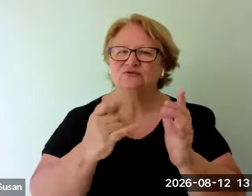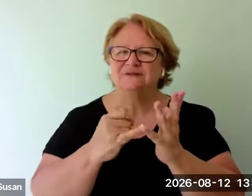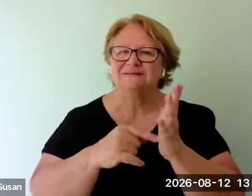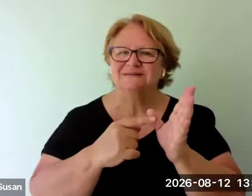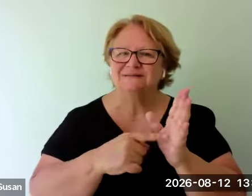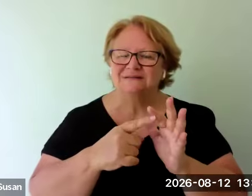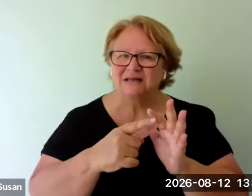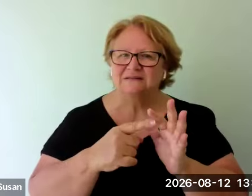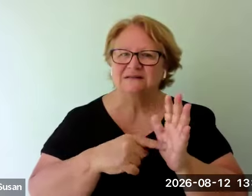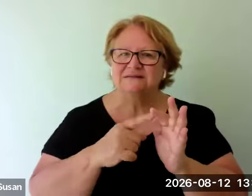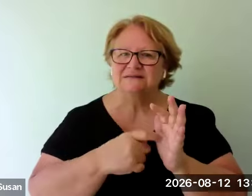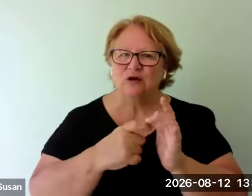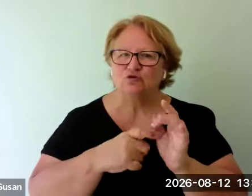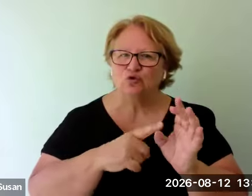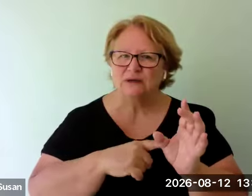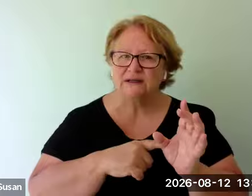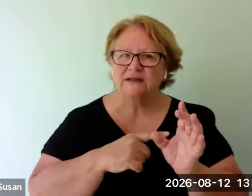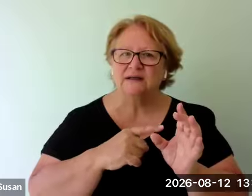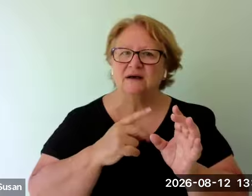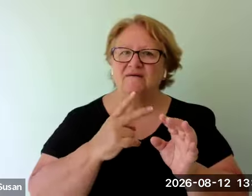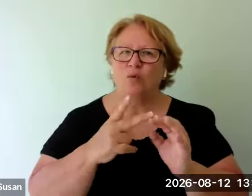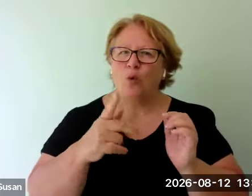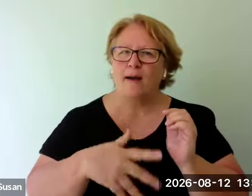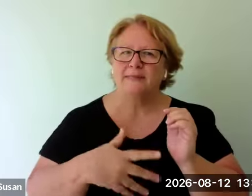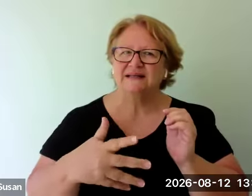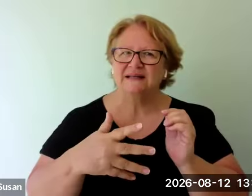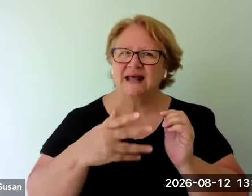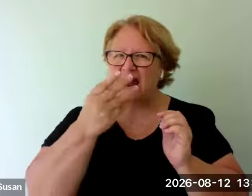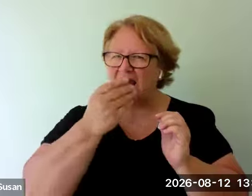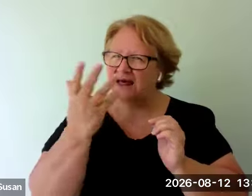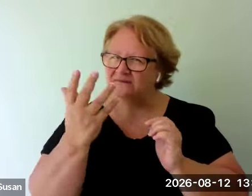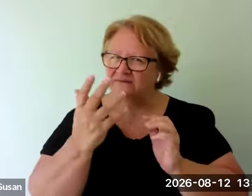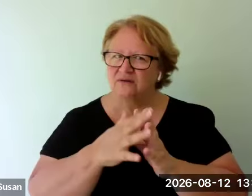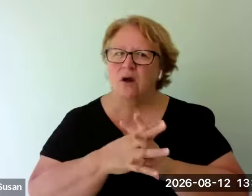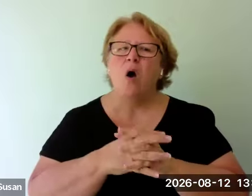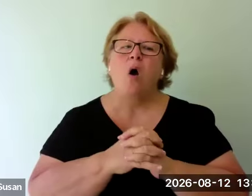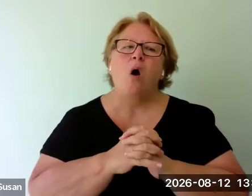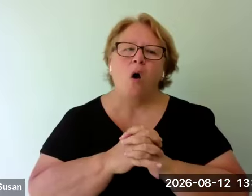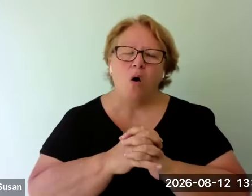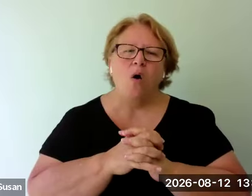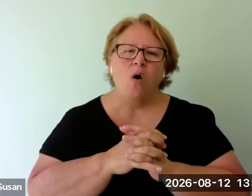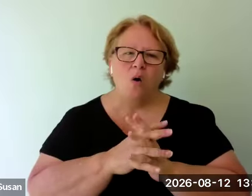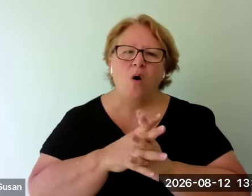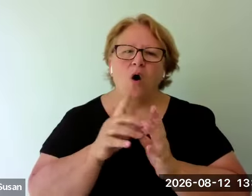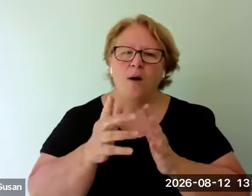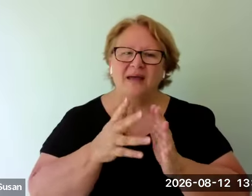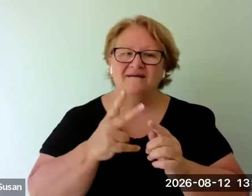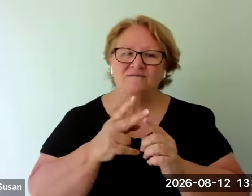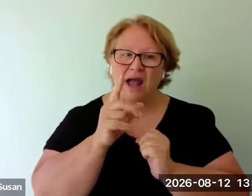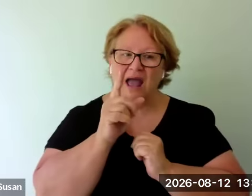so I'm just going back to - it's about there are different employment entitlements in different states and territories around the calculation of maternity leave